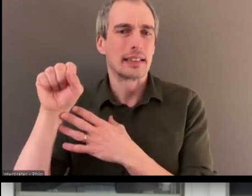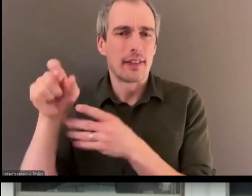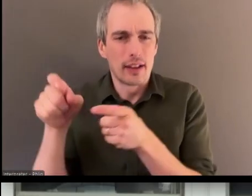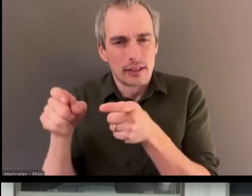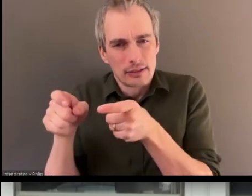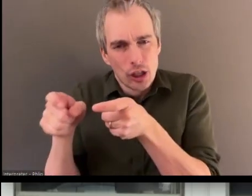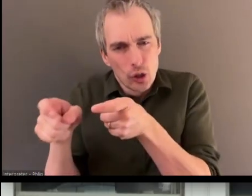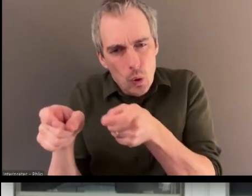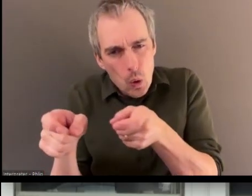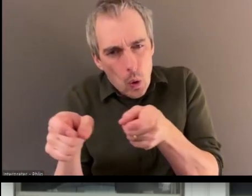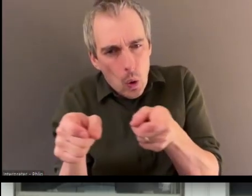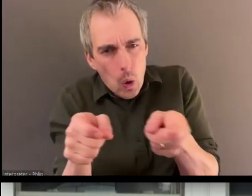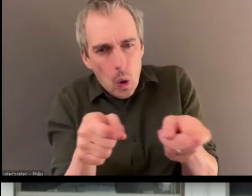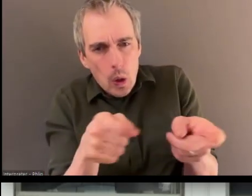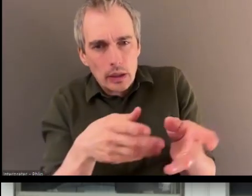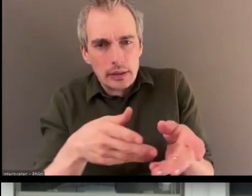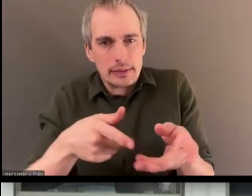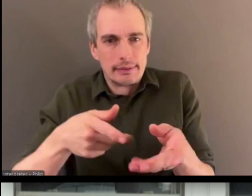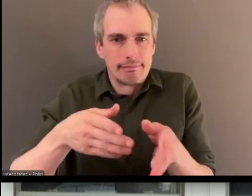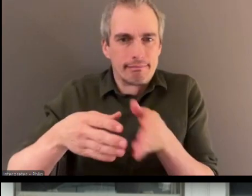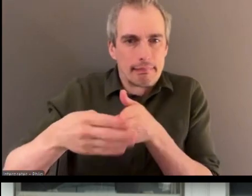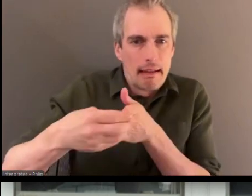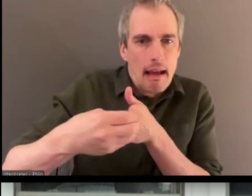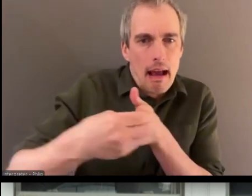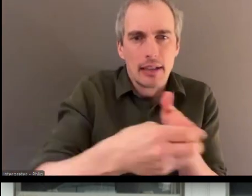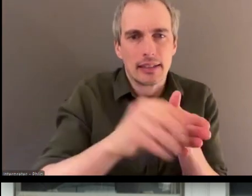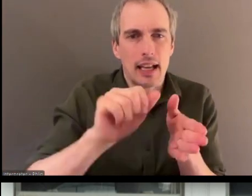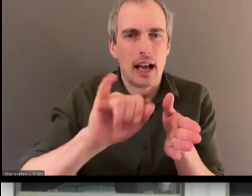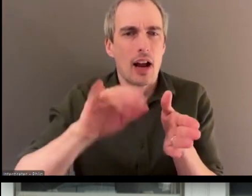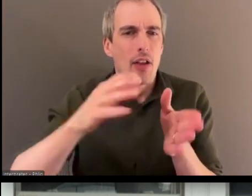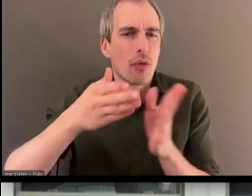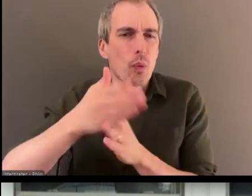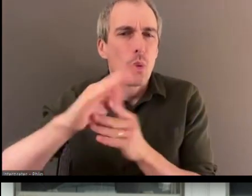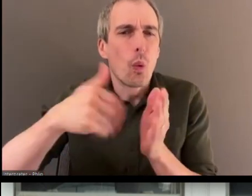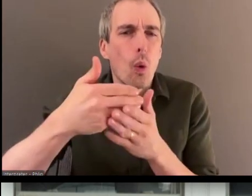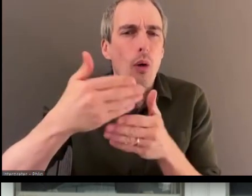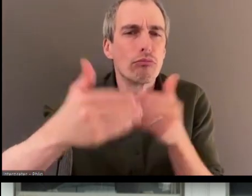it through each step of the way, making sure that it's not making as many mistakes.